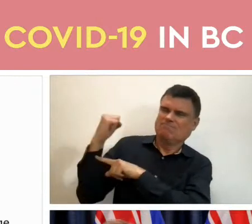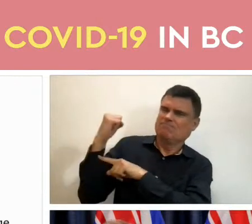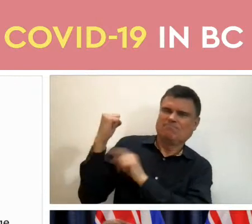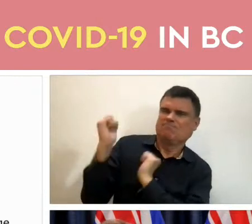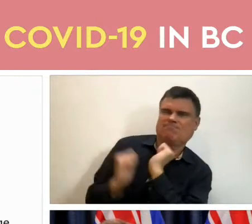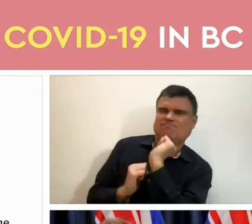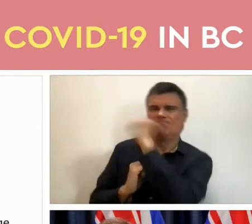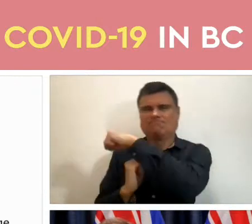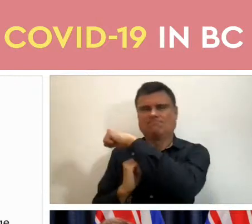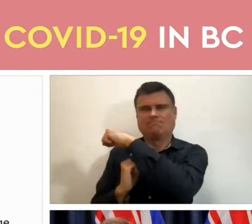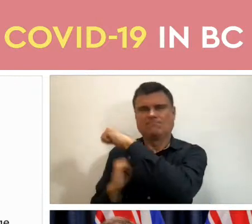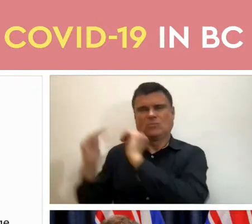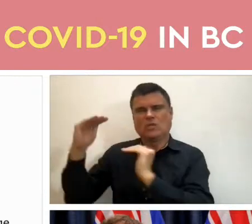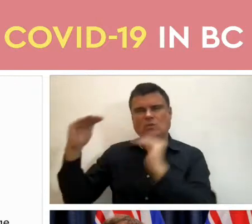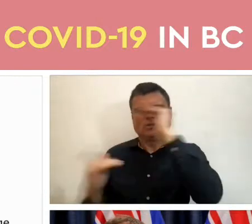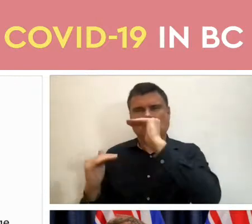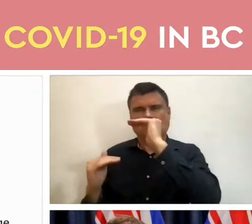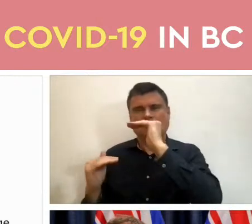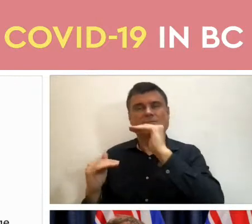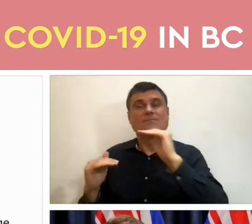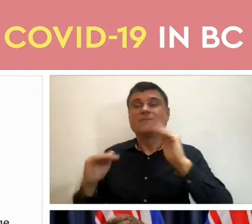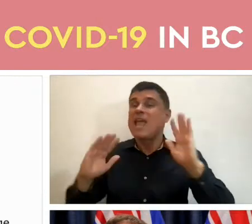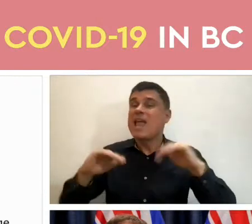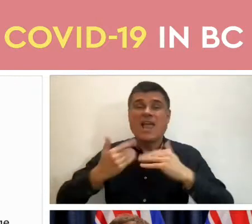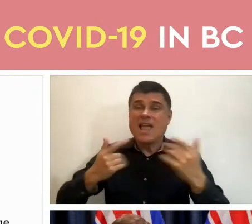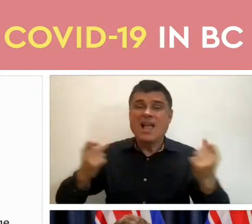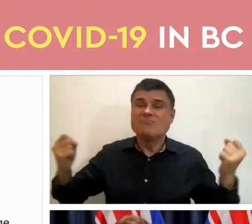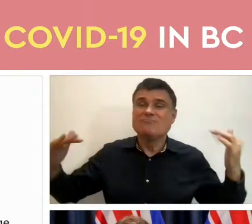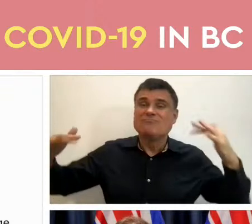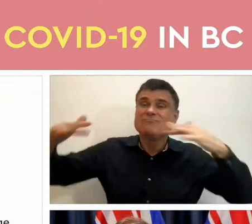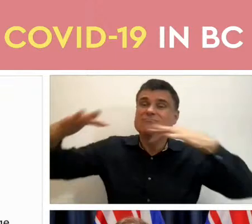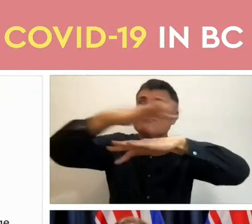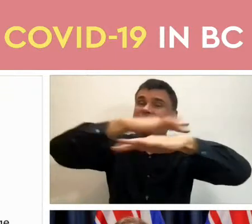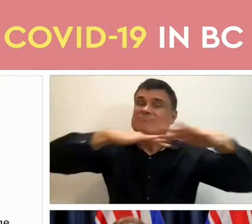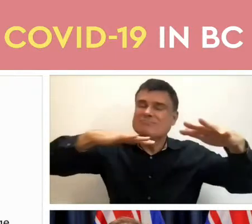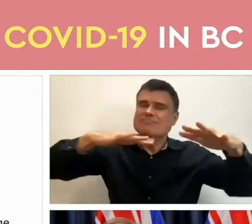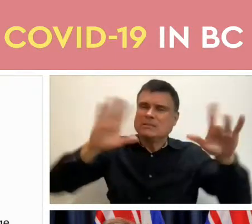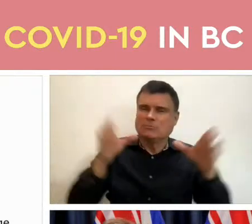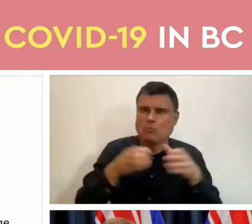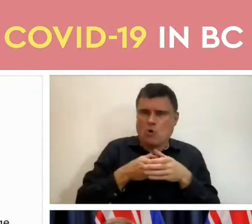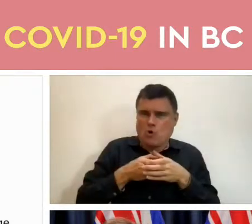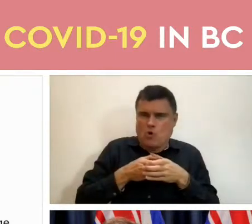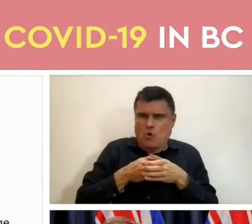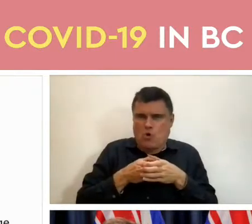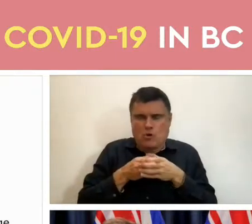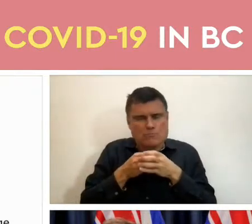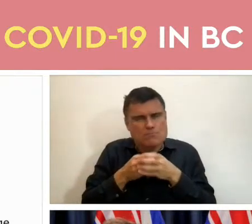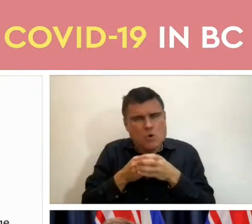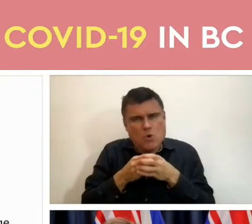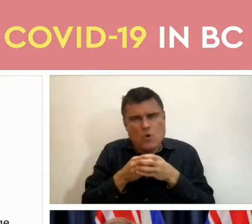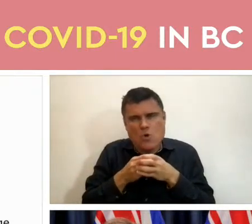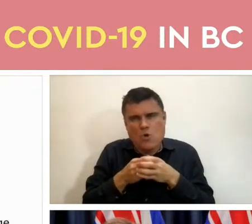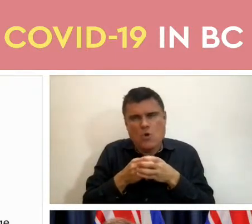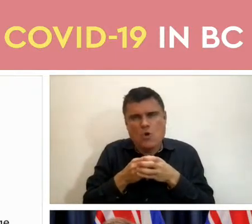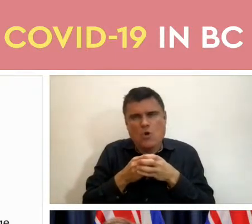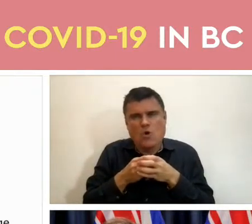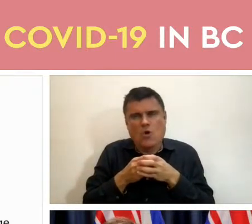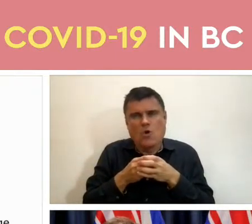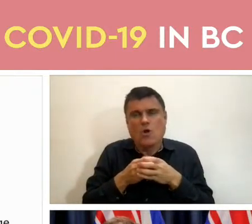It means the control we get when we get vaccinated and when we get sent an invitation to get